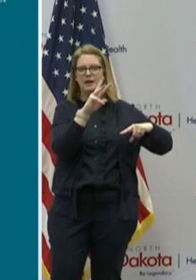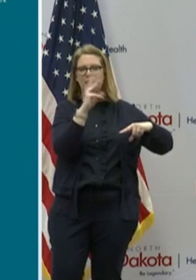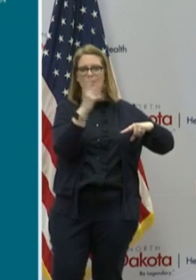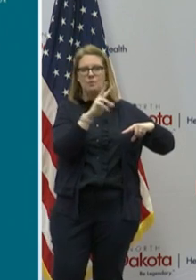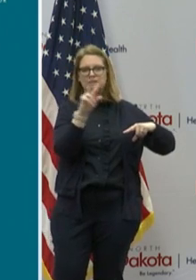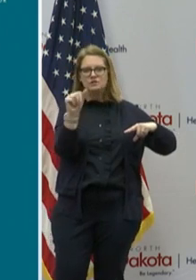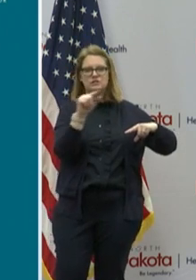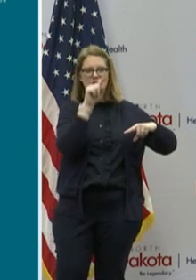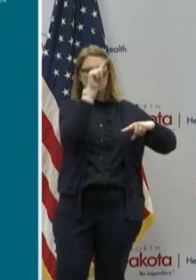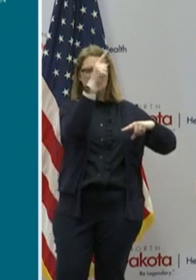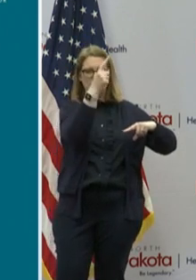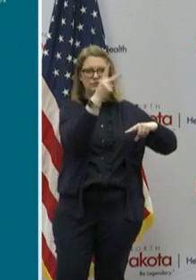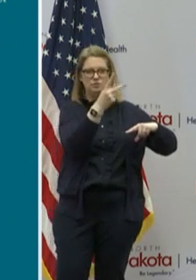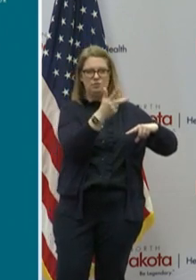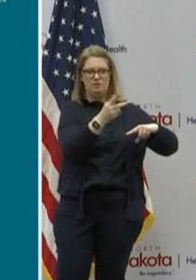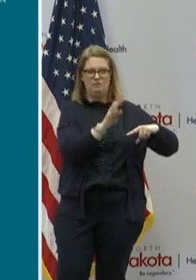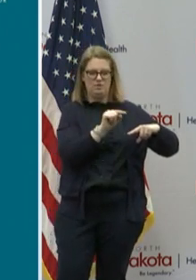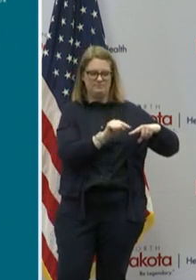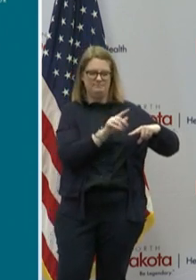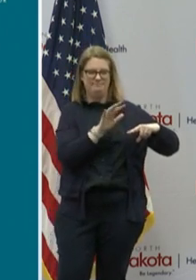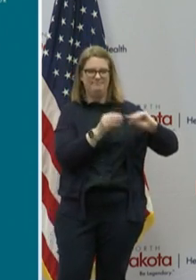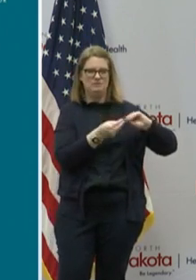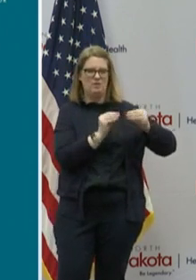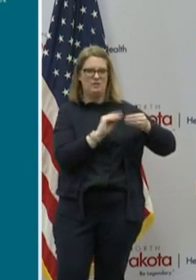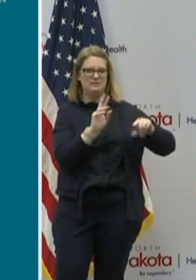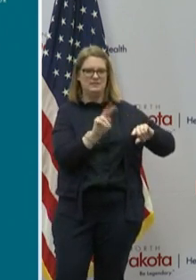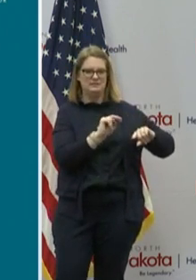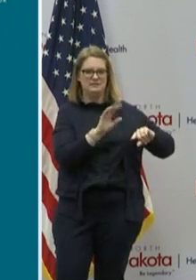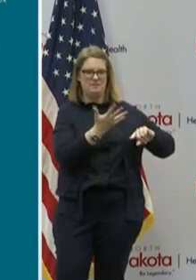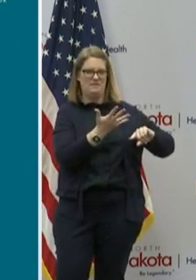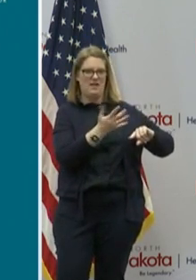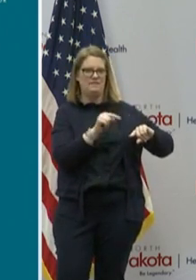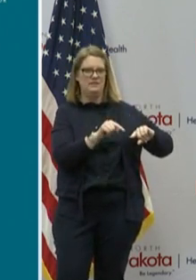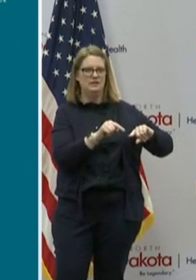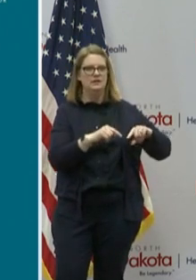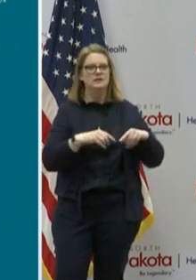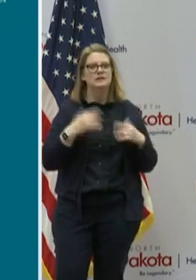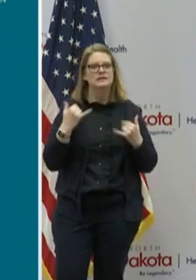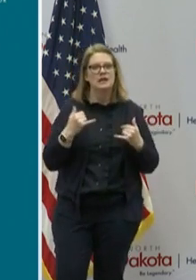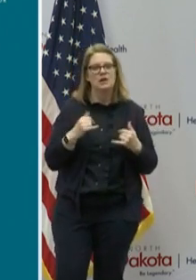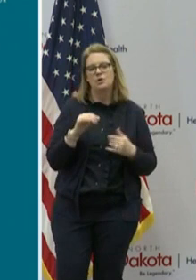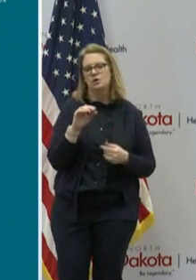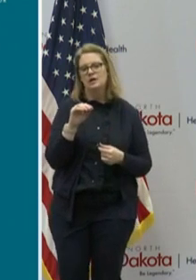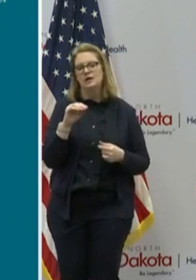3.2%, THE CUMULATIVE IN THE COUNTRY IS FIFTH LOWEST BEHIND ALASKA, HAWAII, MONTANA AND WEST